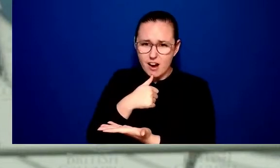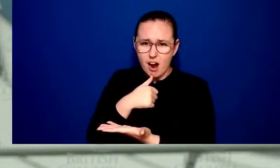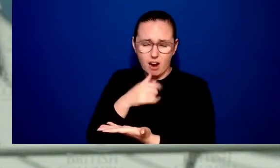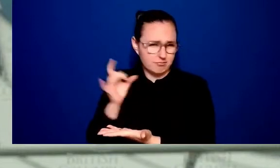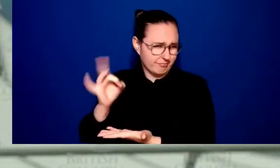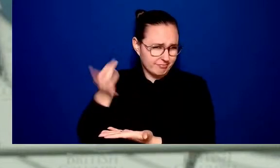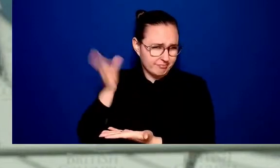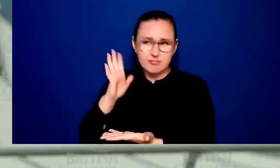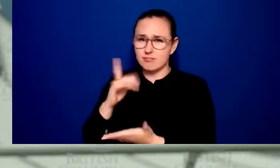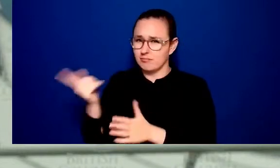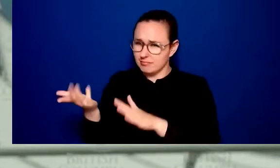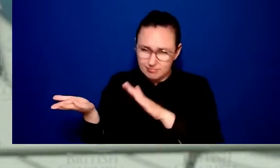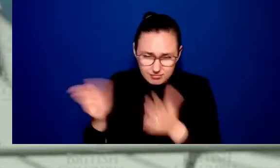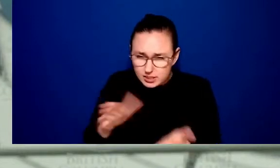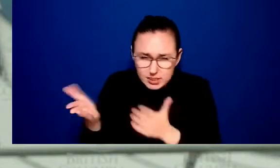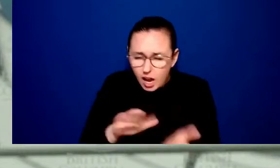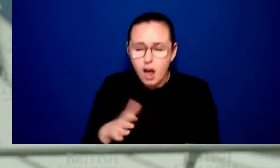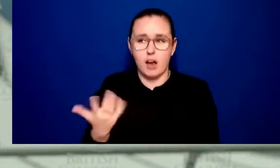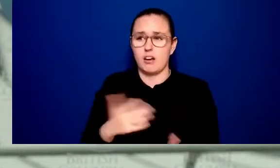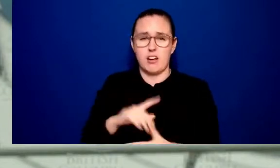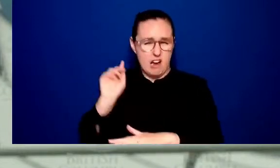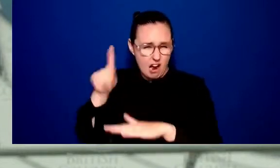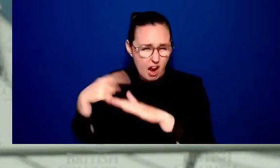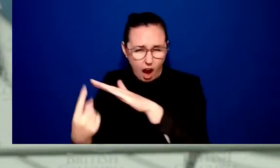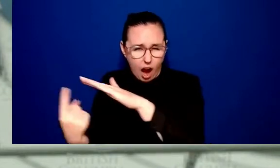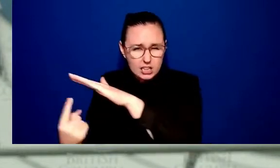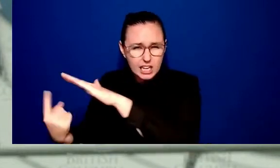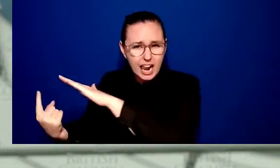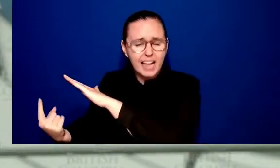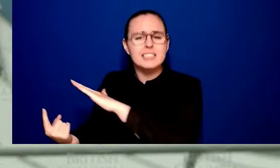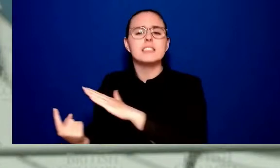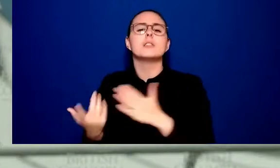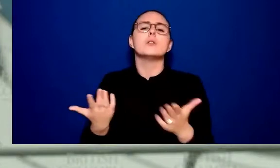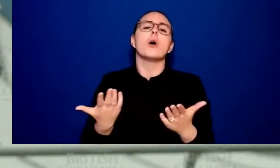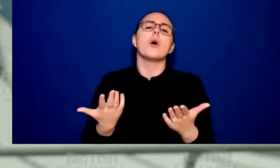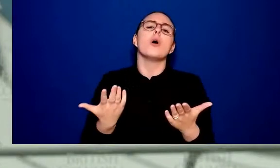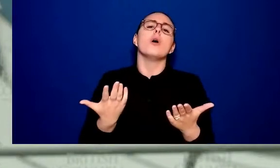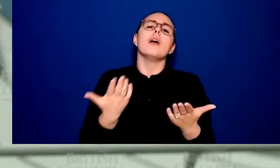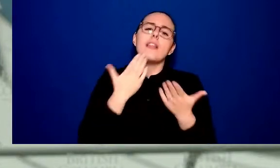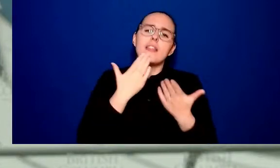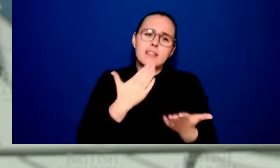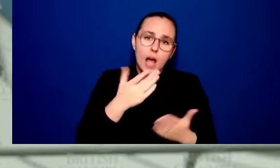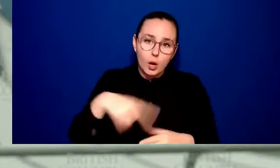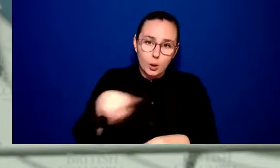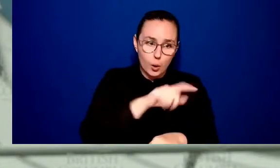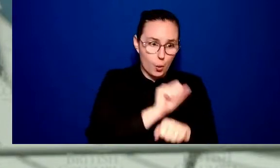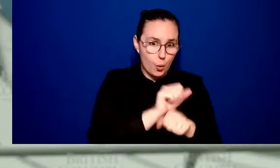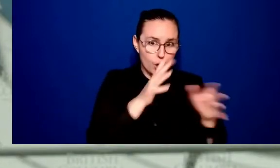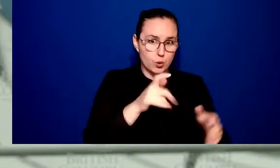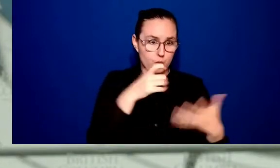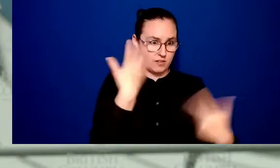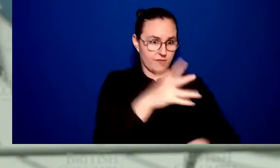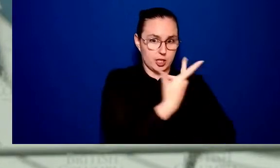grateful. That you were doing all you can to support them and keep them as safe as possible